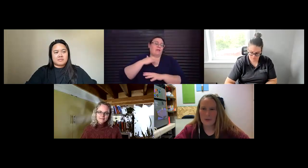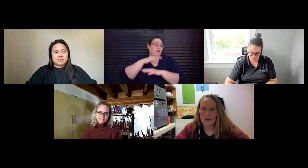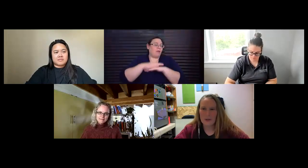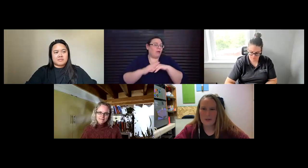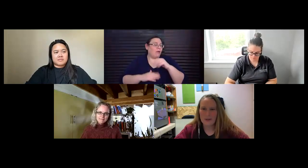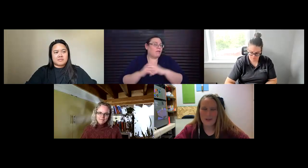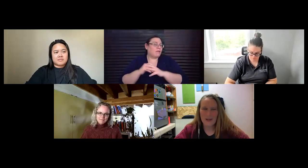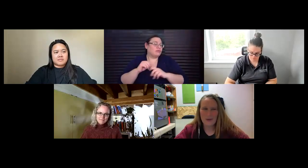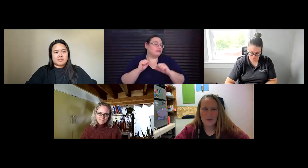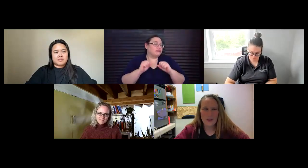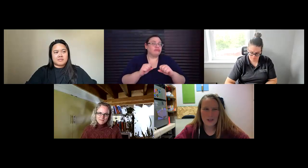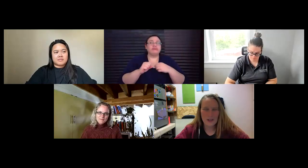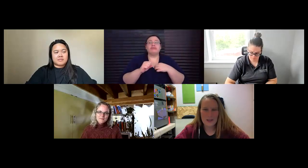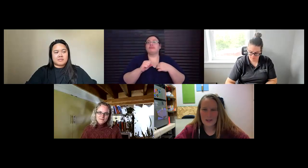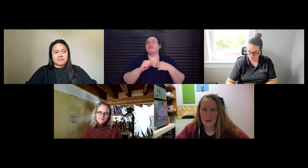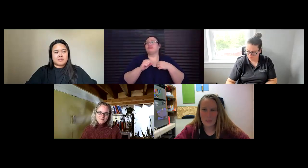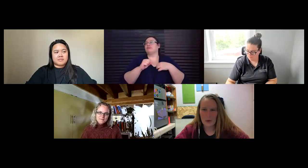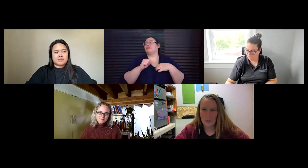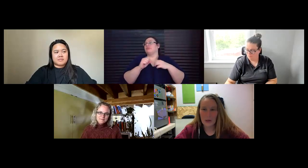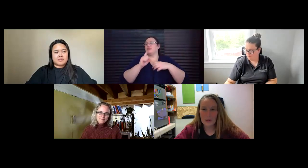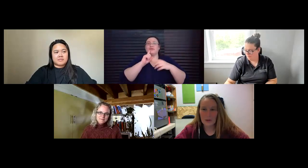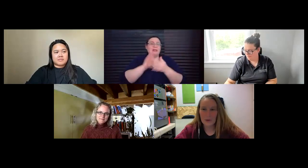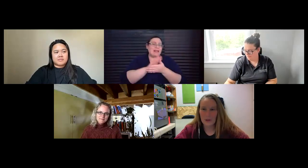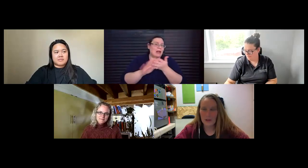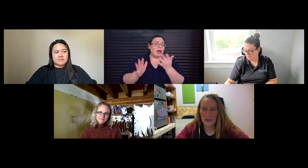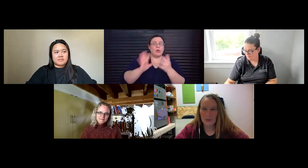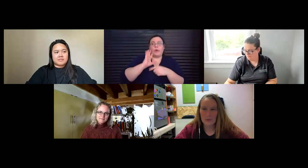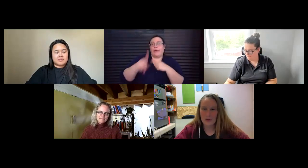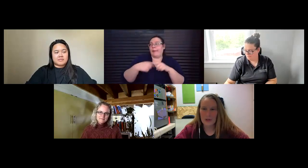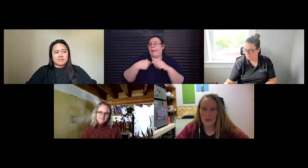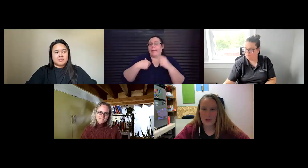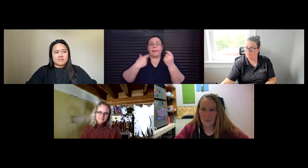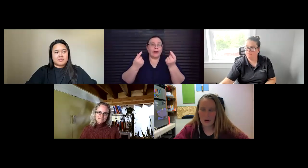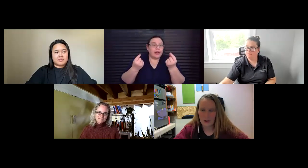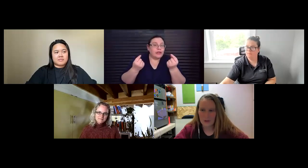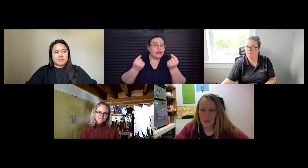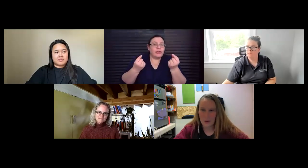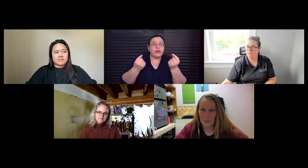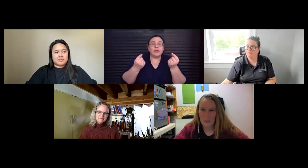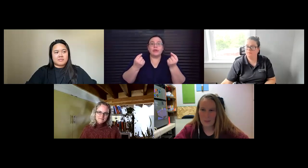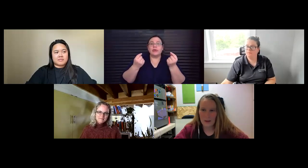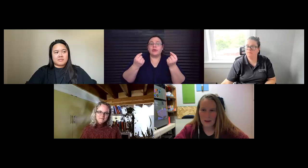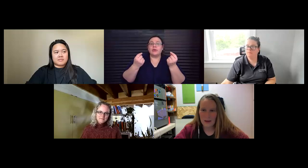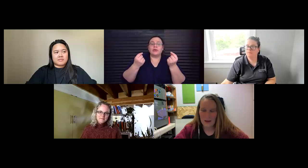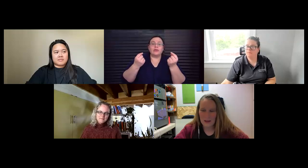It was really nice to talk about what I do for such a long period of time.